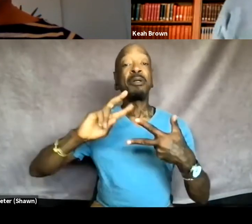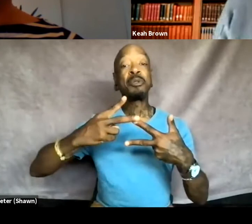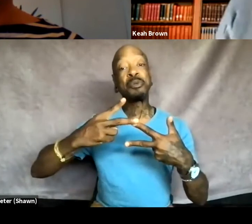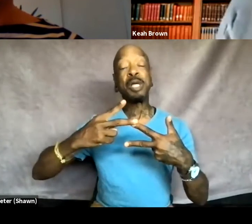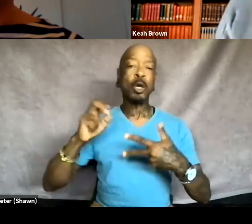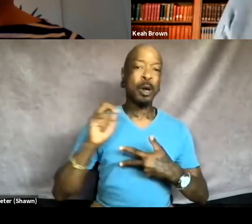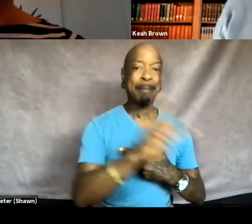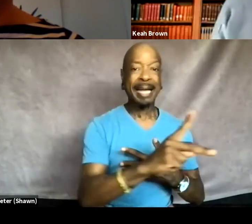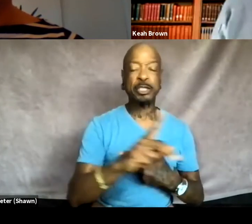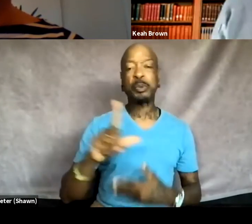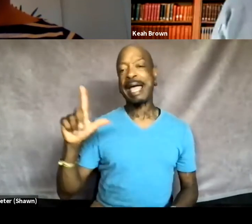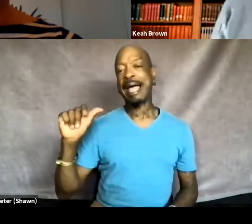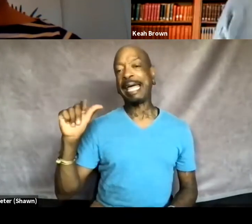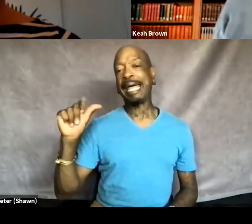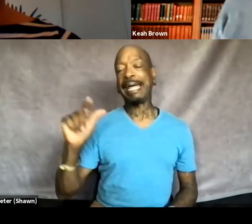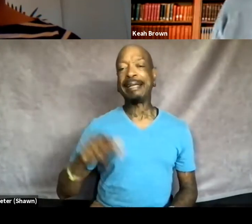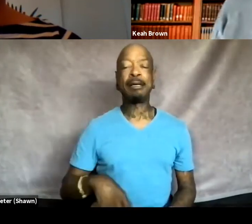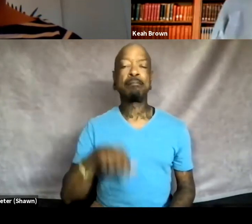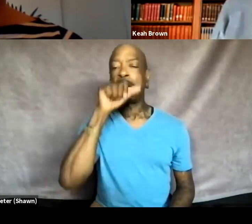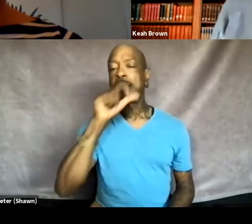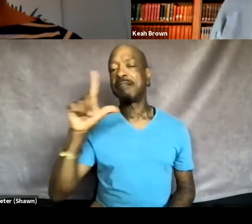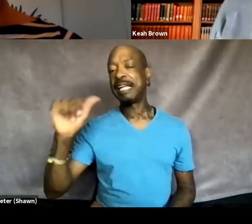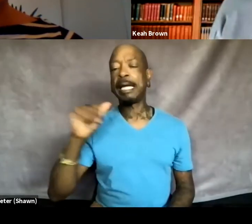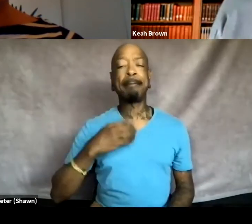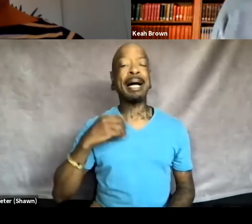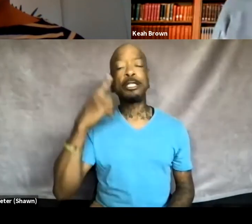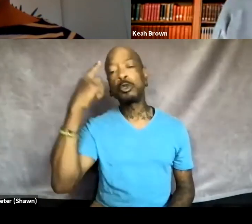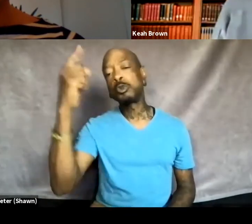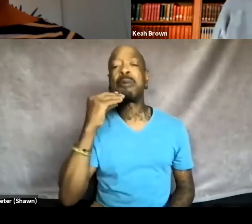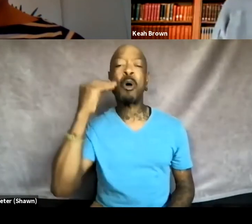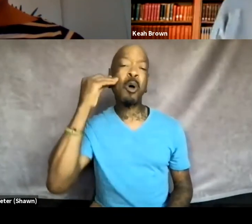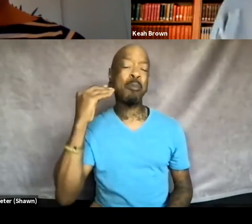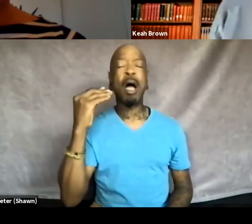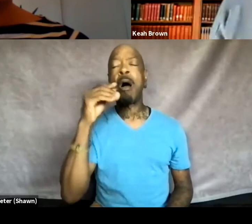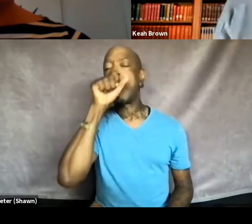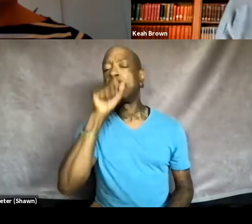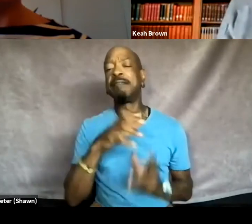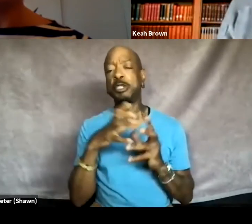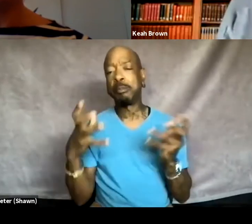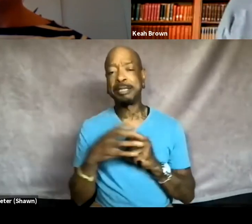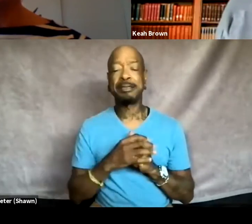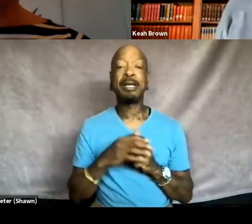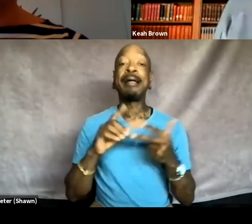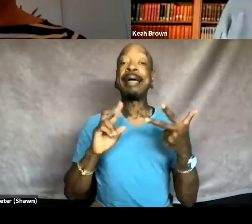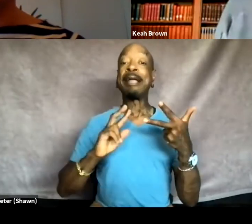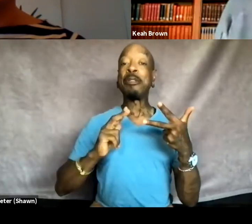Keah Brown: My dream home for life I love it so much, and then the third one, is just